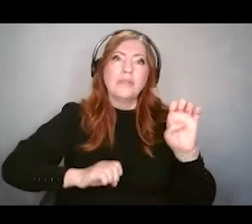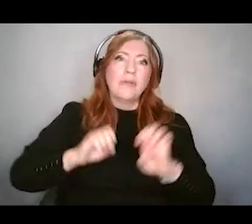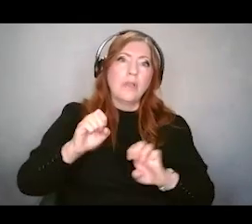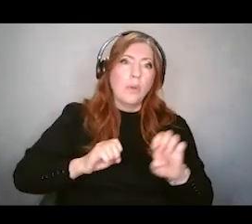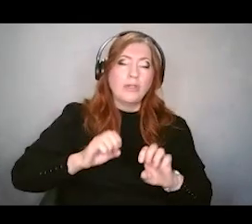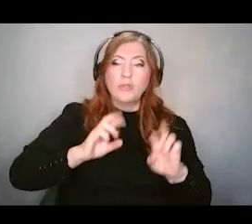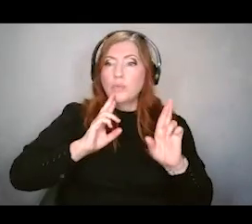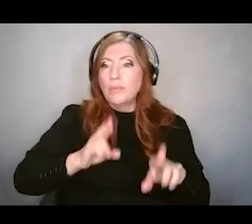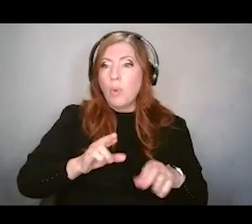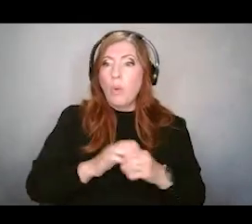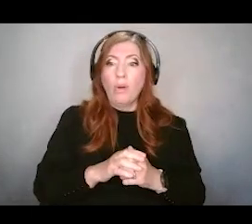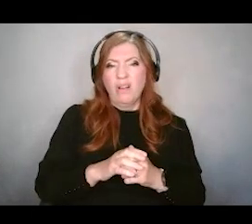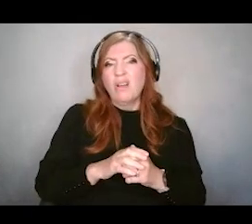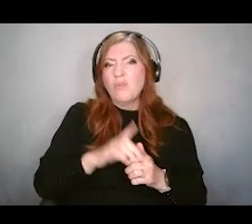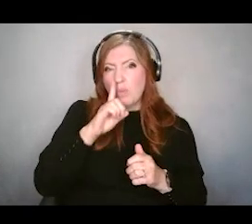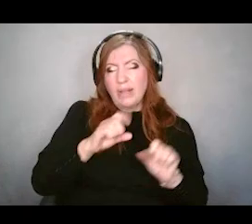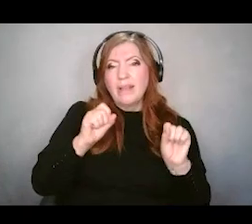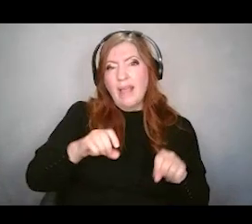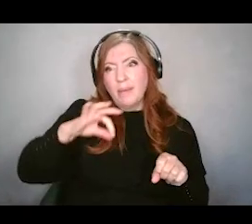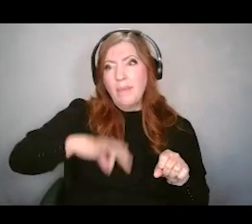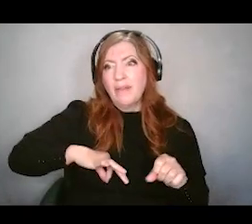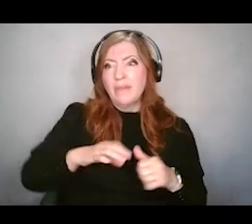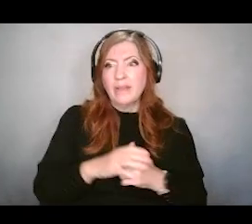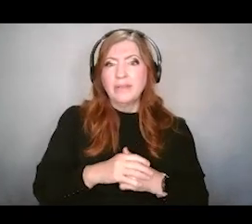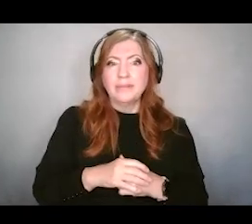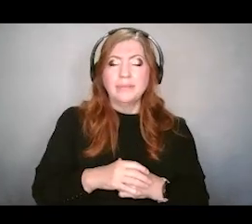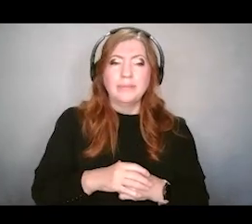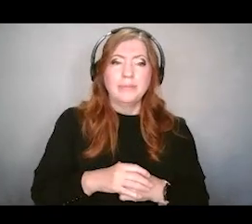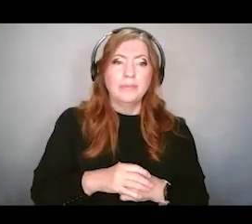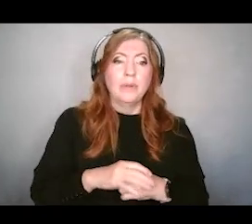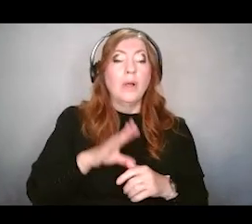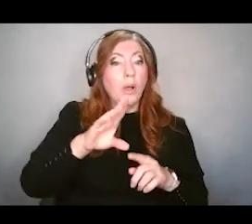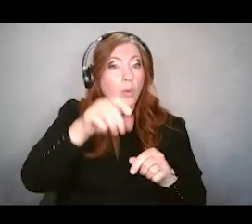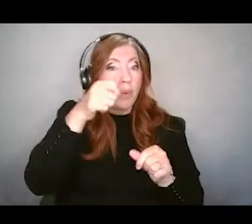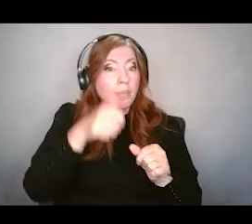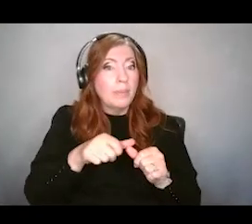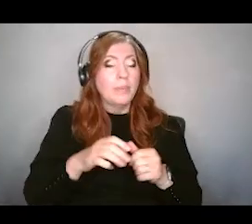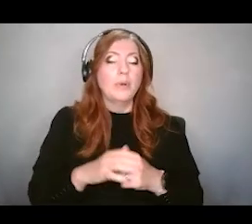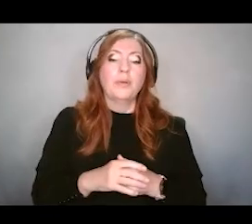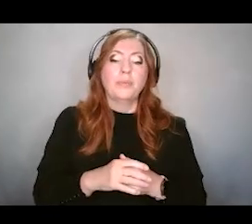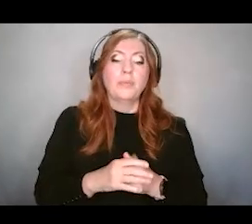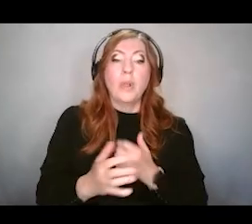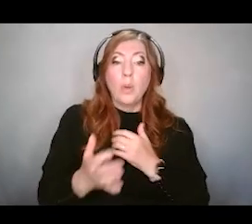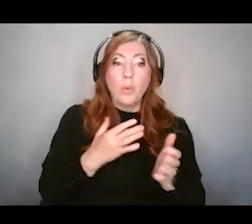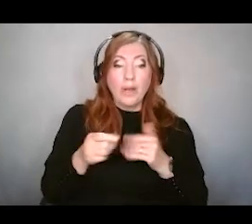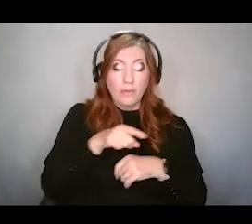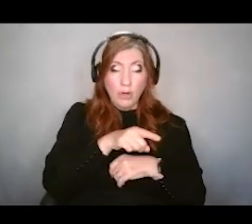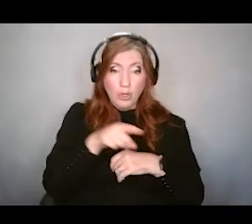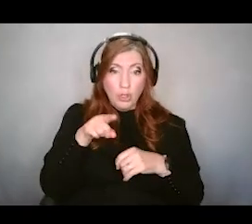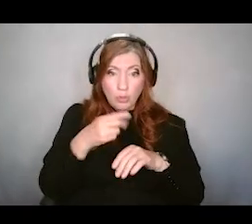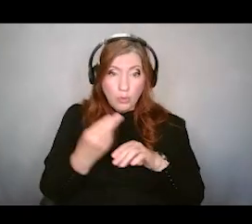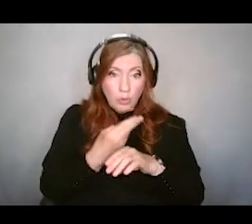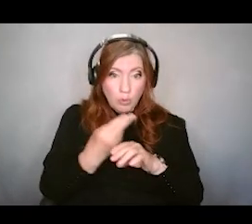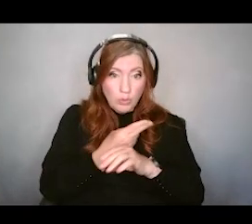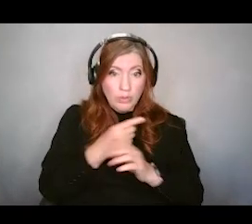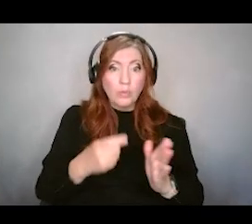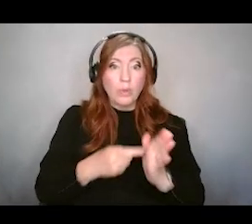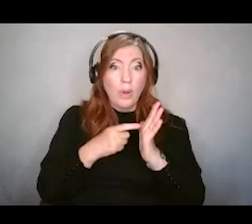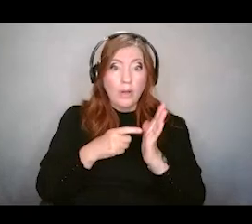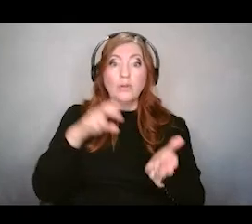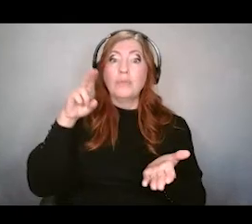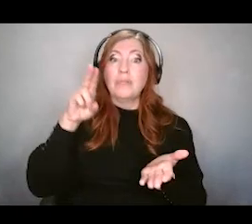reports, and those can be really helpful. Just keep in mind, whatever you use should be signed,